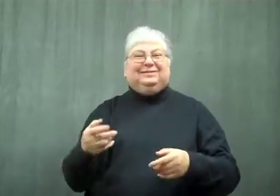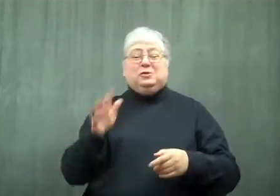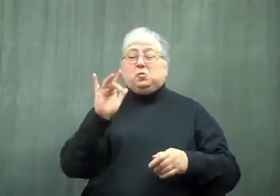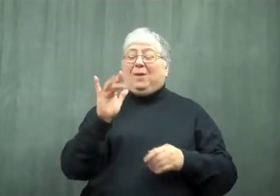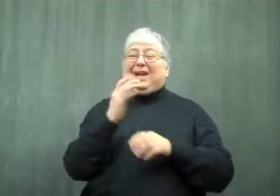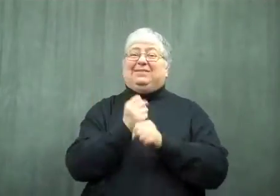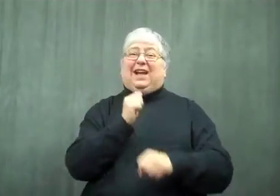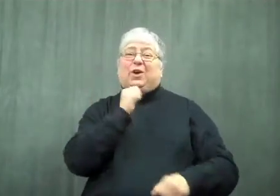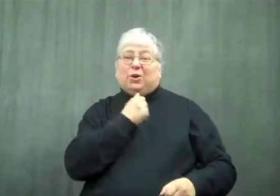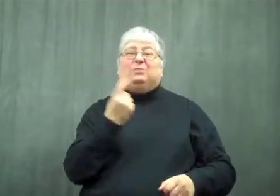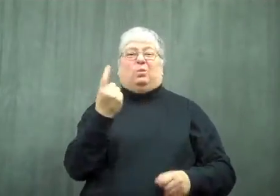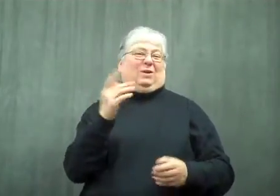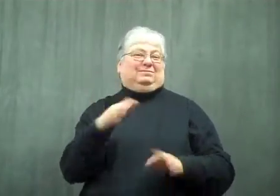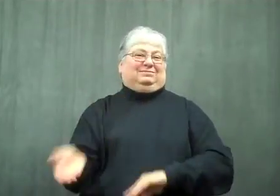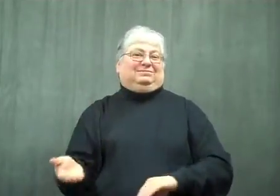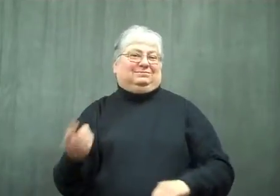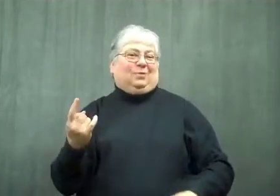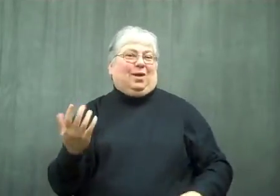25 were injured, and one killed.